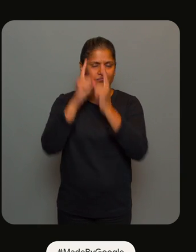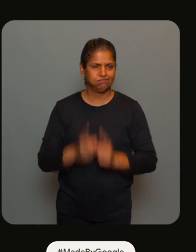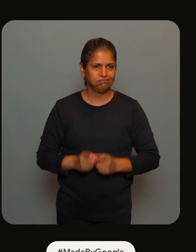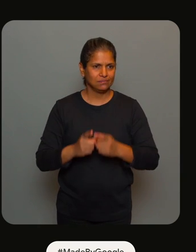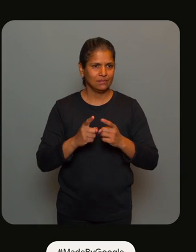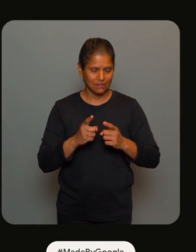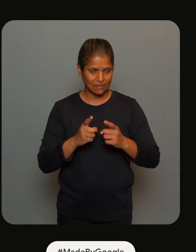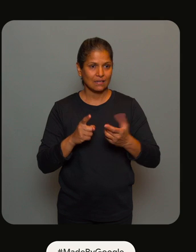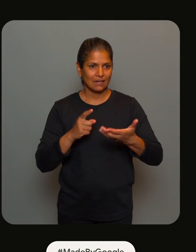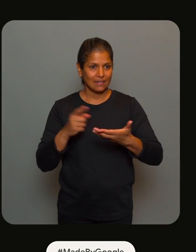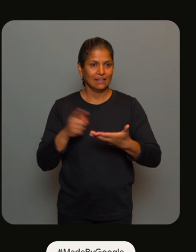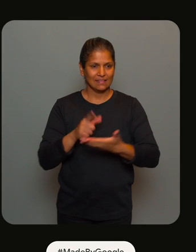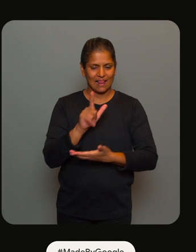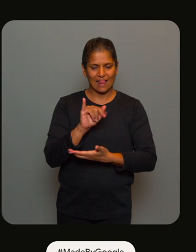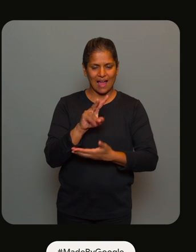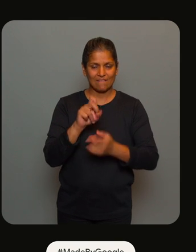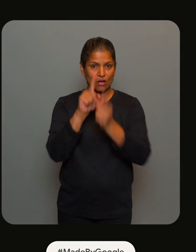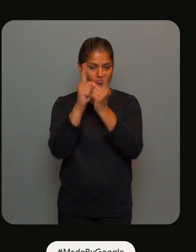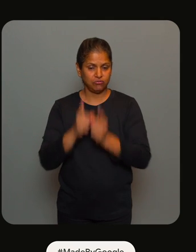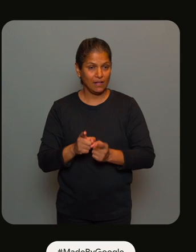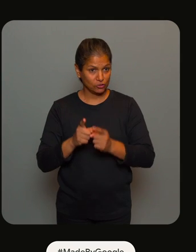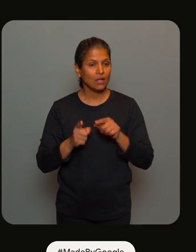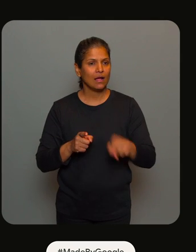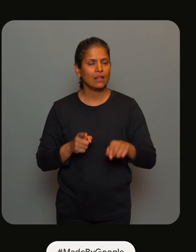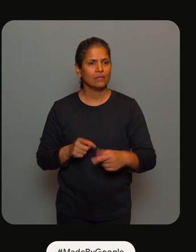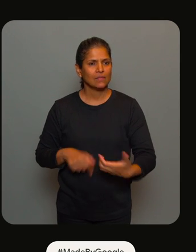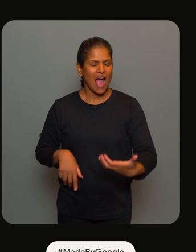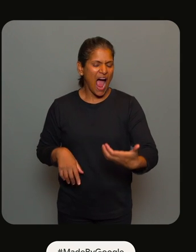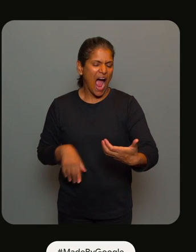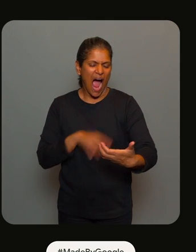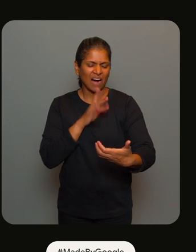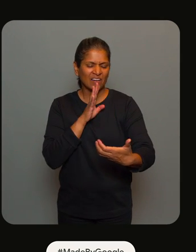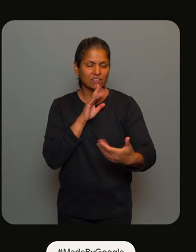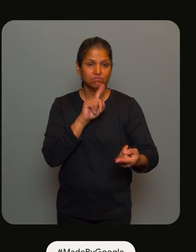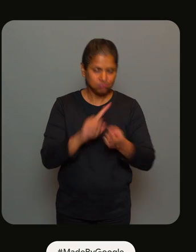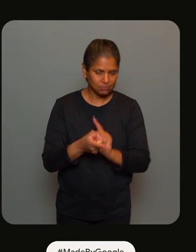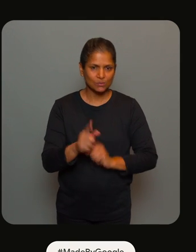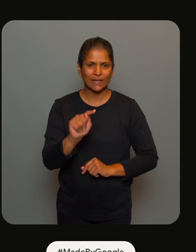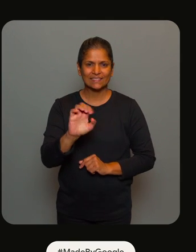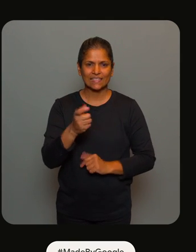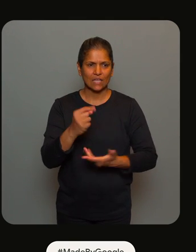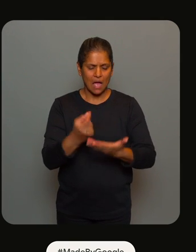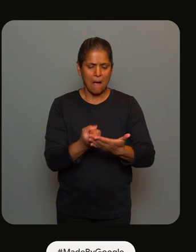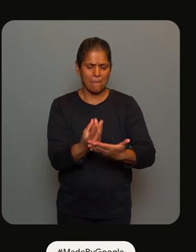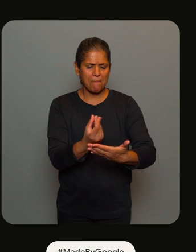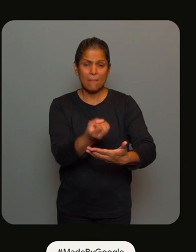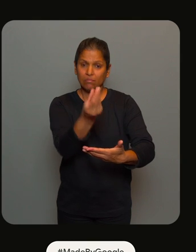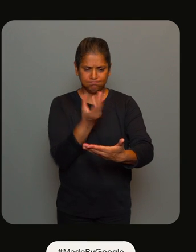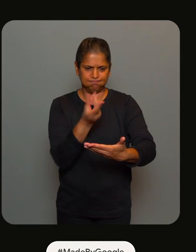Translate, asking Google Assistant endless questions, navigating directly to apps without tapping, and easily